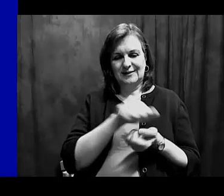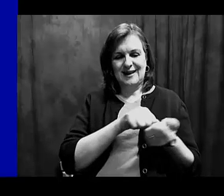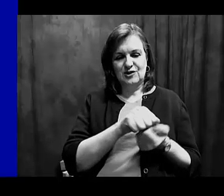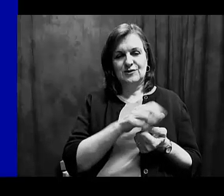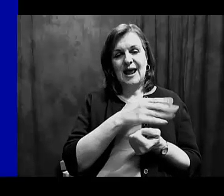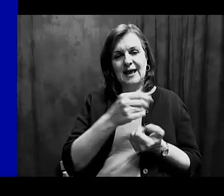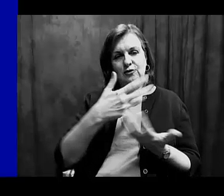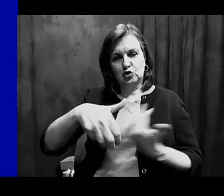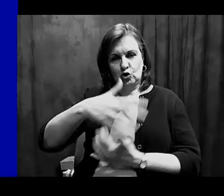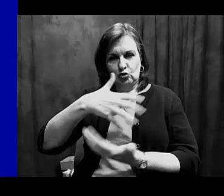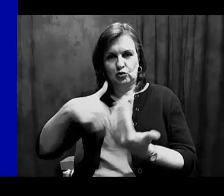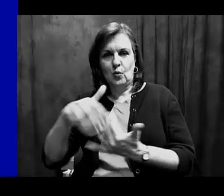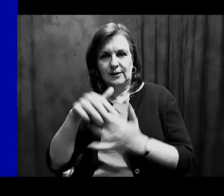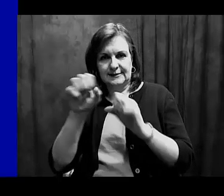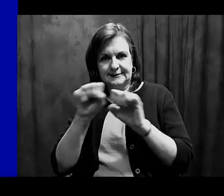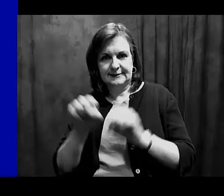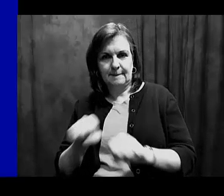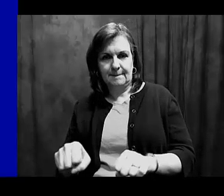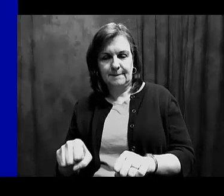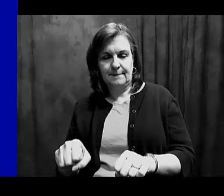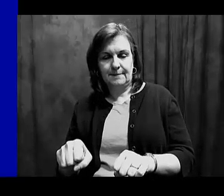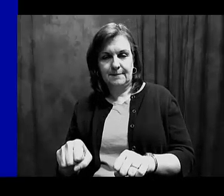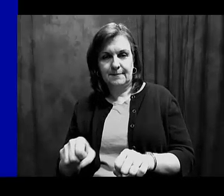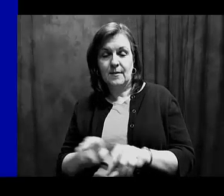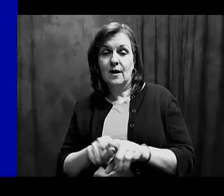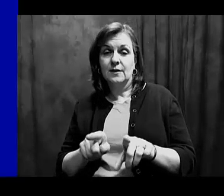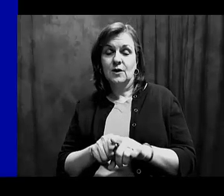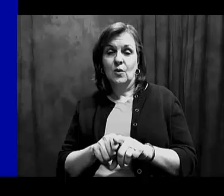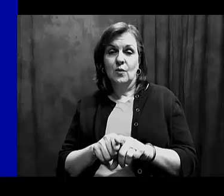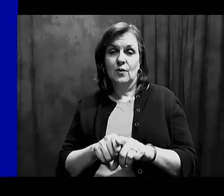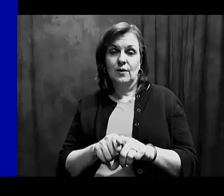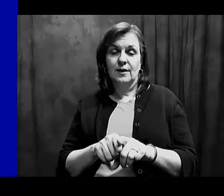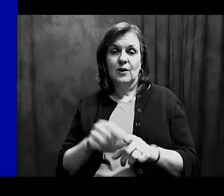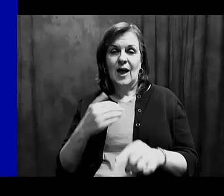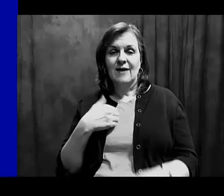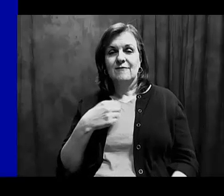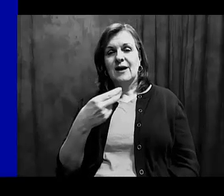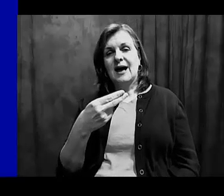is all one, we do look at is including the digestion and circulatory systems